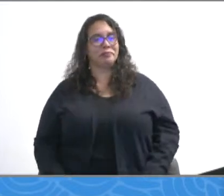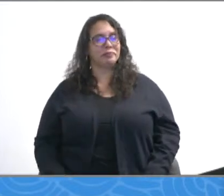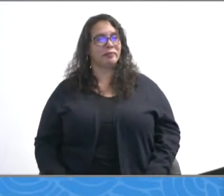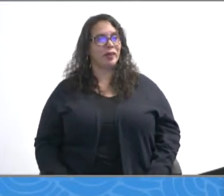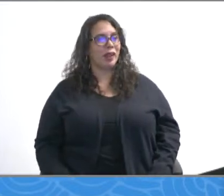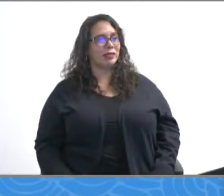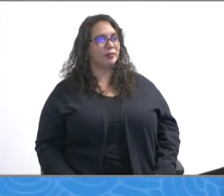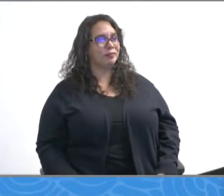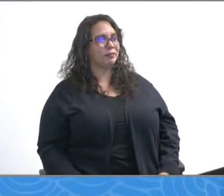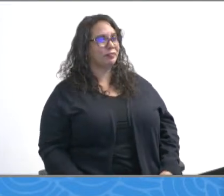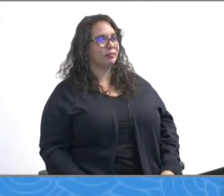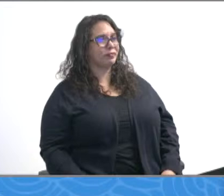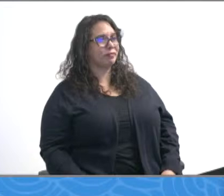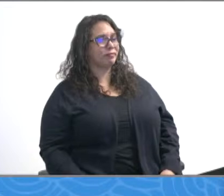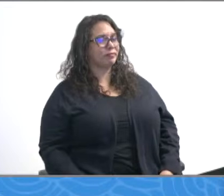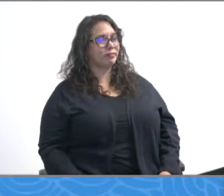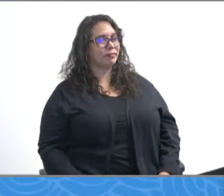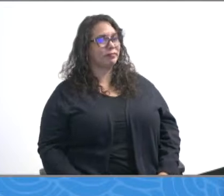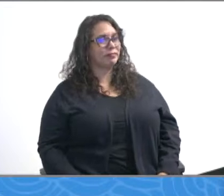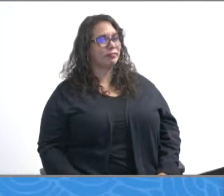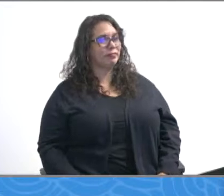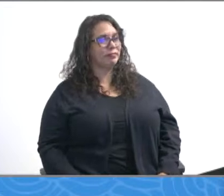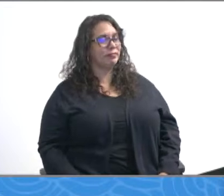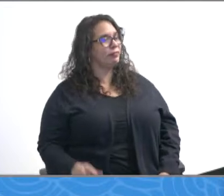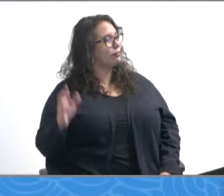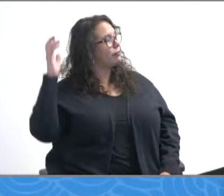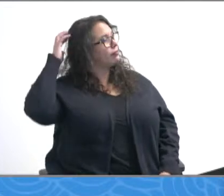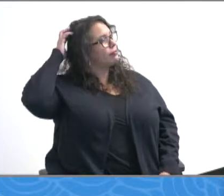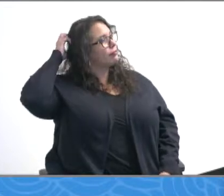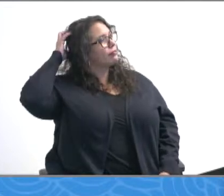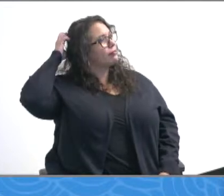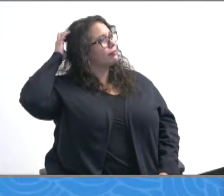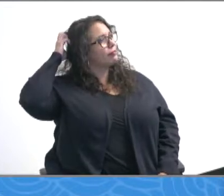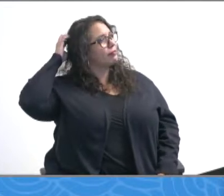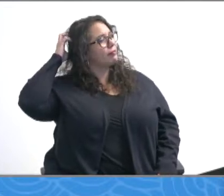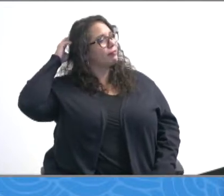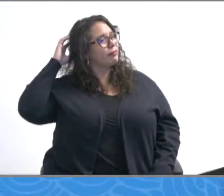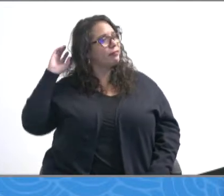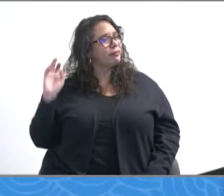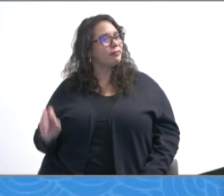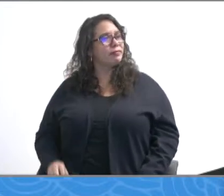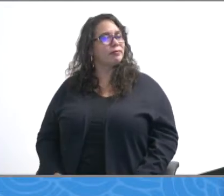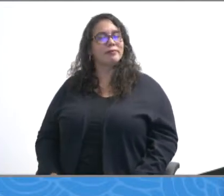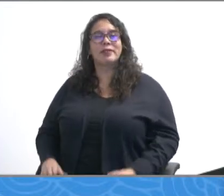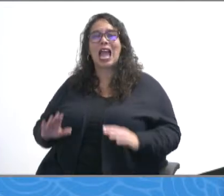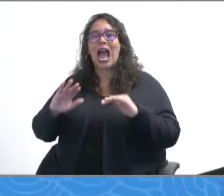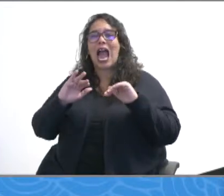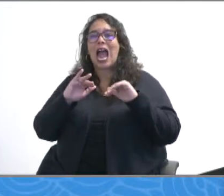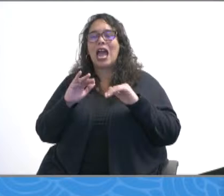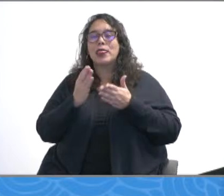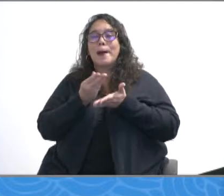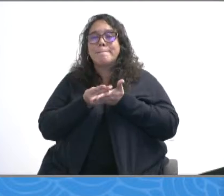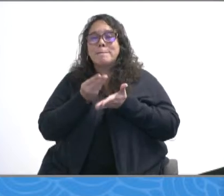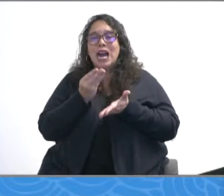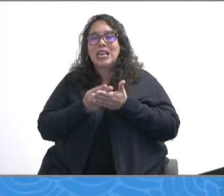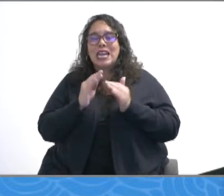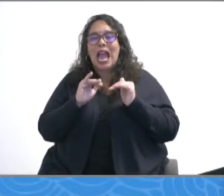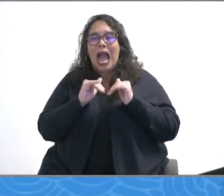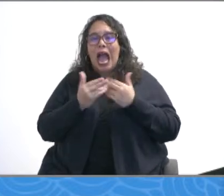In our next slide, what I wanna talk about very briefly is how we're spending these funds. So what I can tell you,